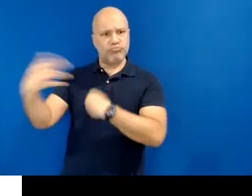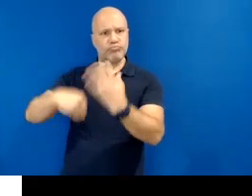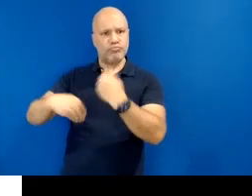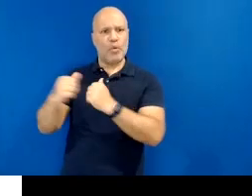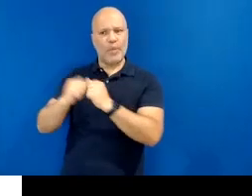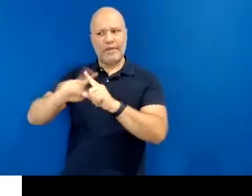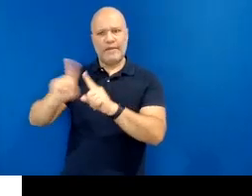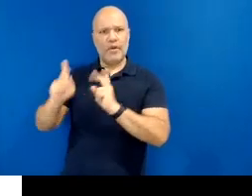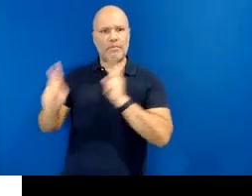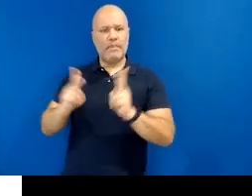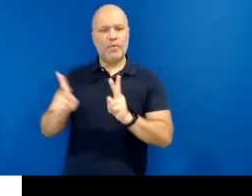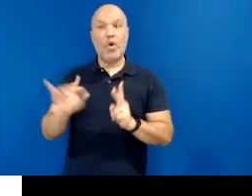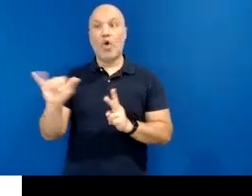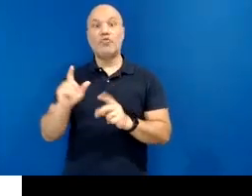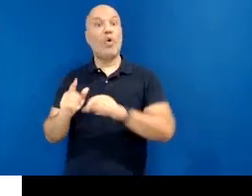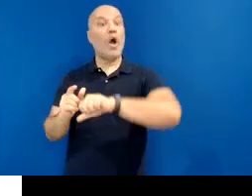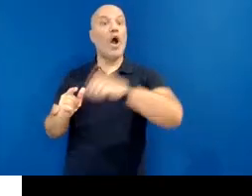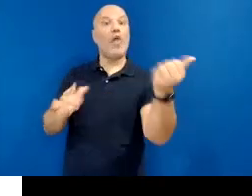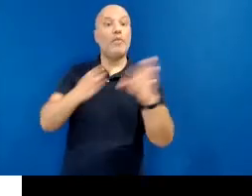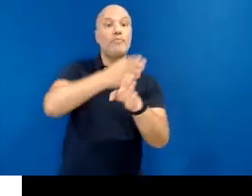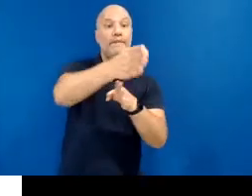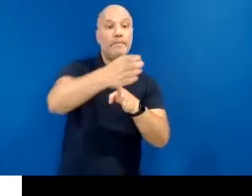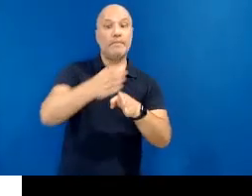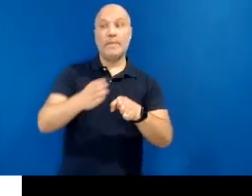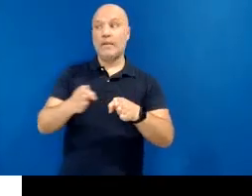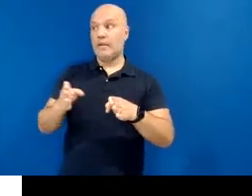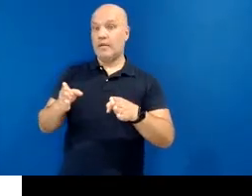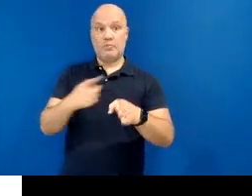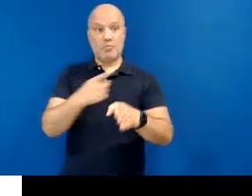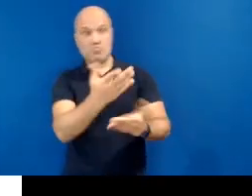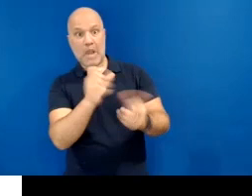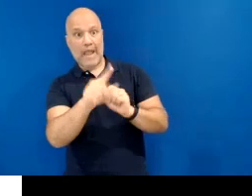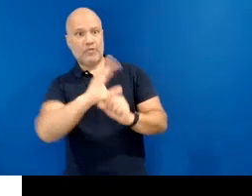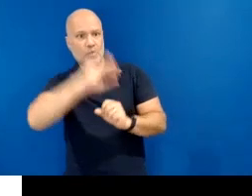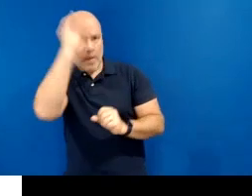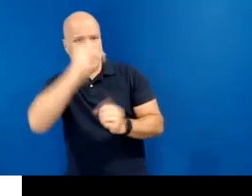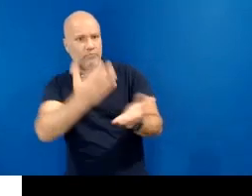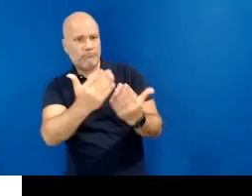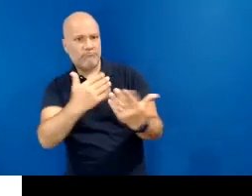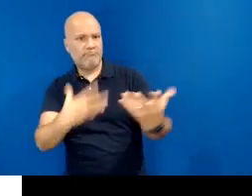That's actually where most of my help has come from, from the OER work group. Right.